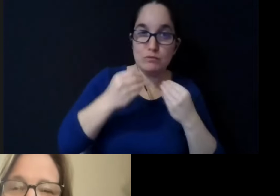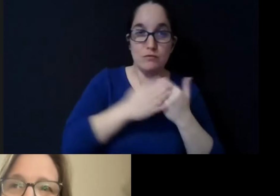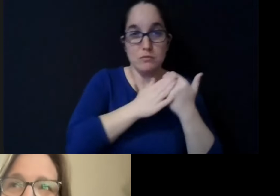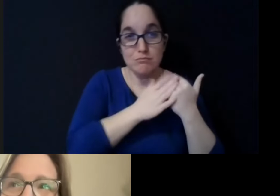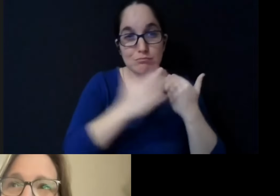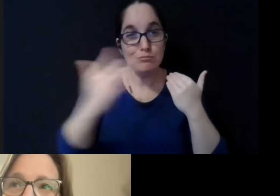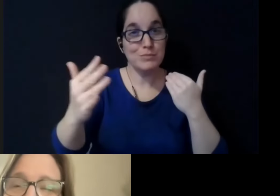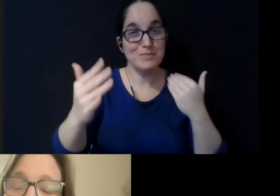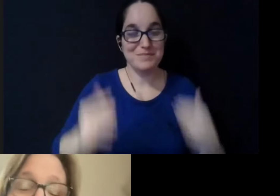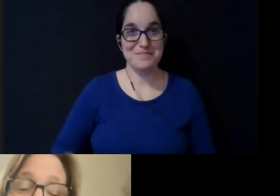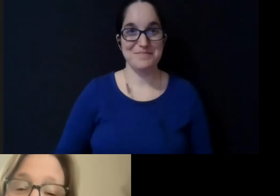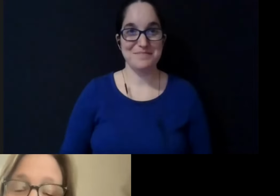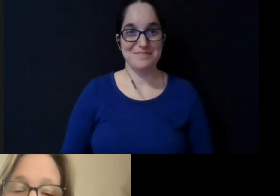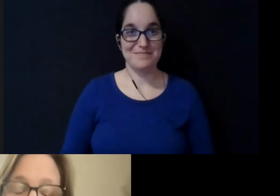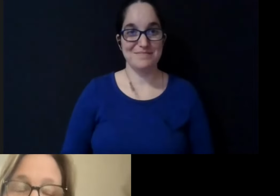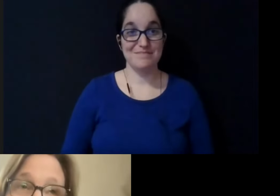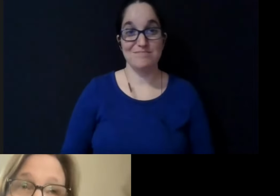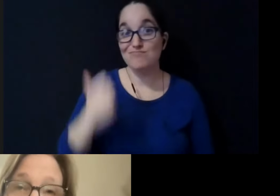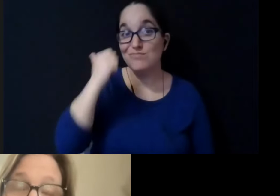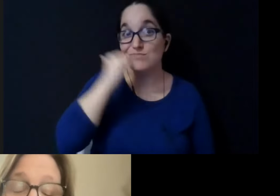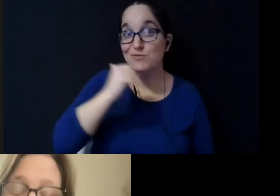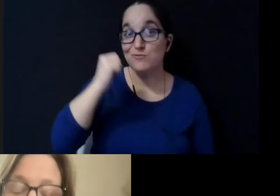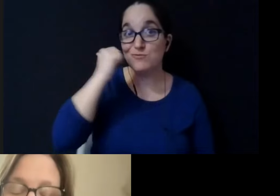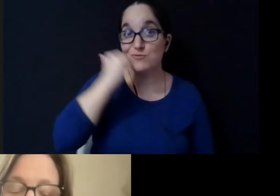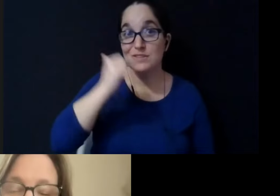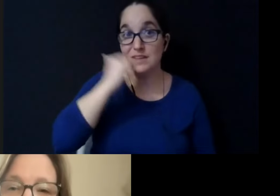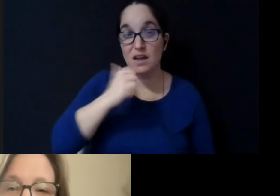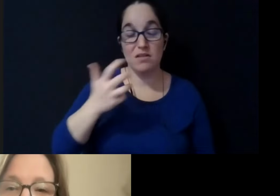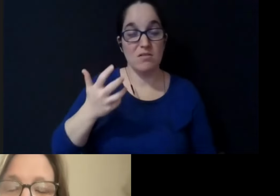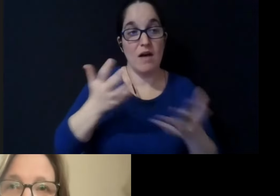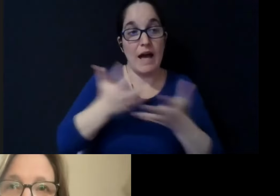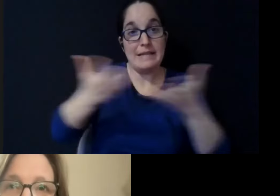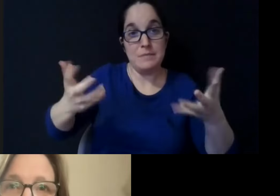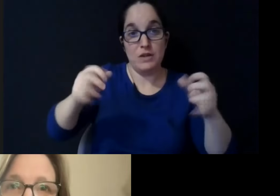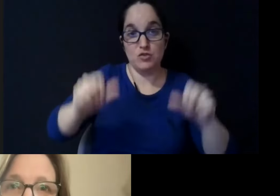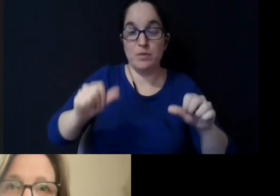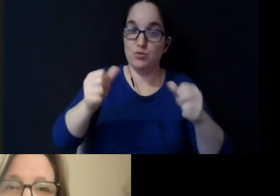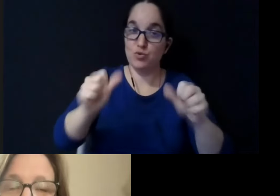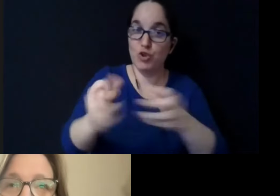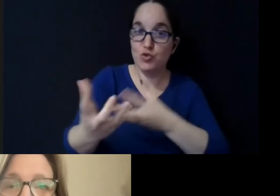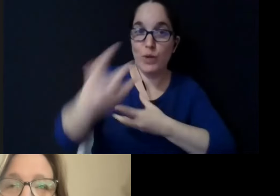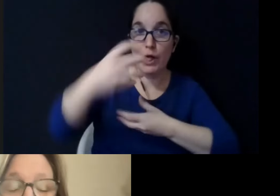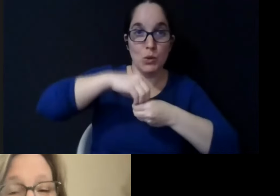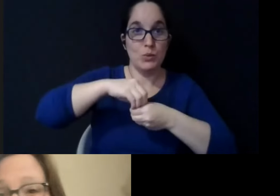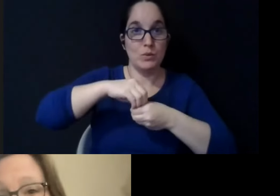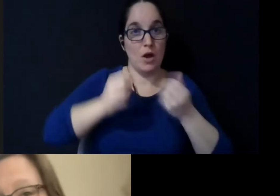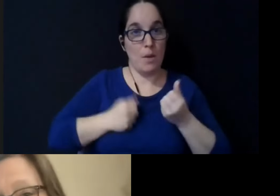I—so every day, or as much as possible, I try to bring poetry into my classes, which are not poetry